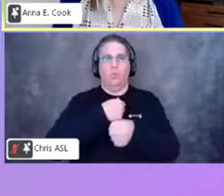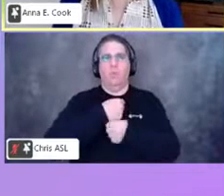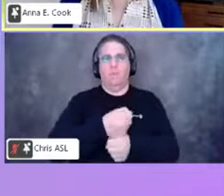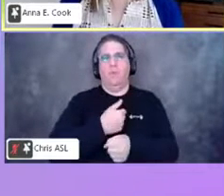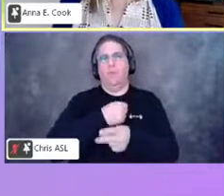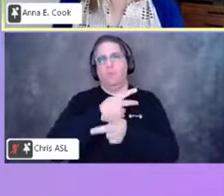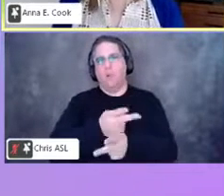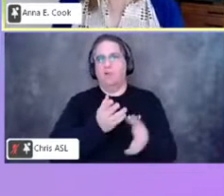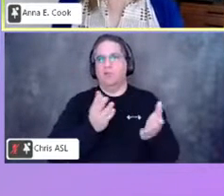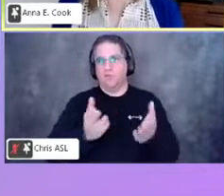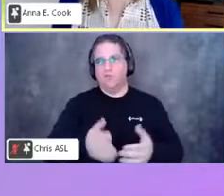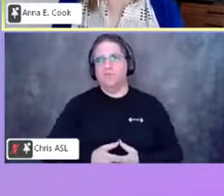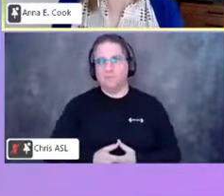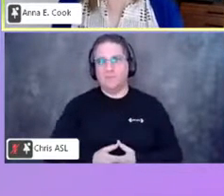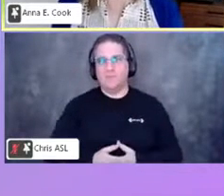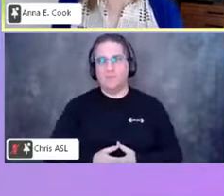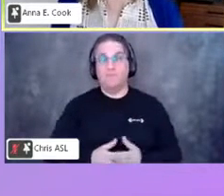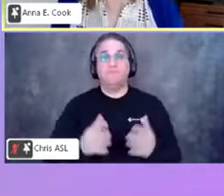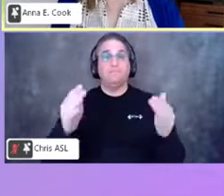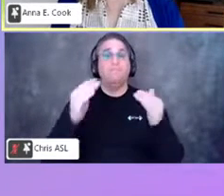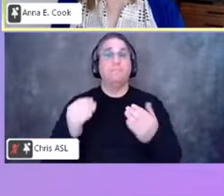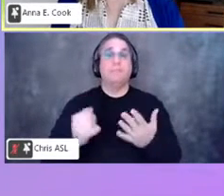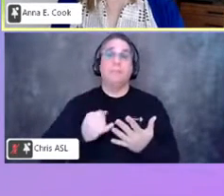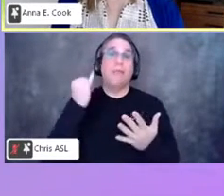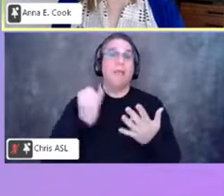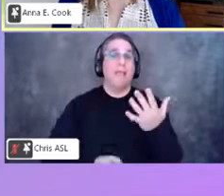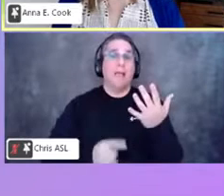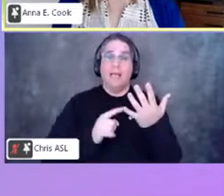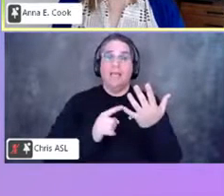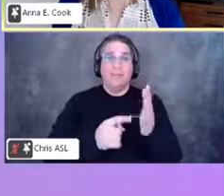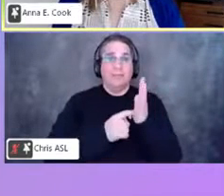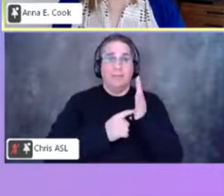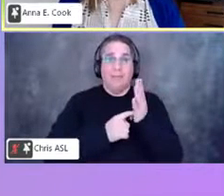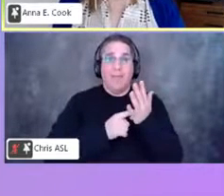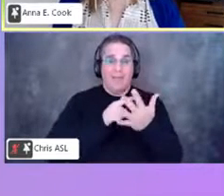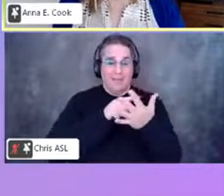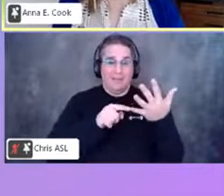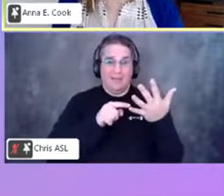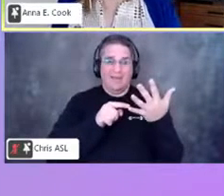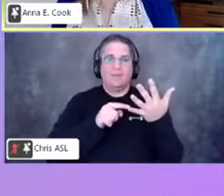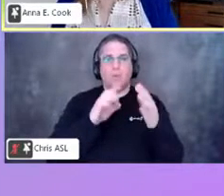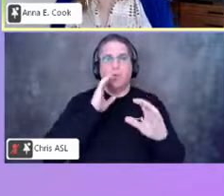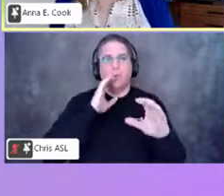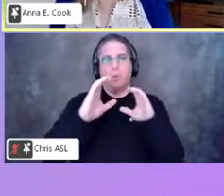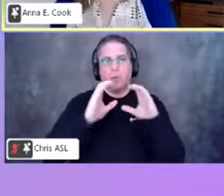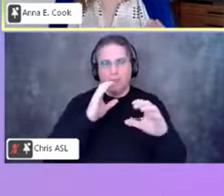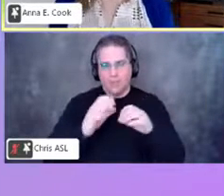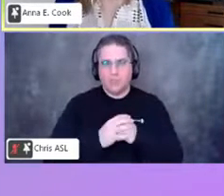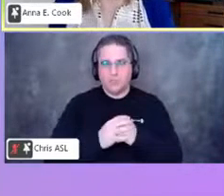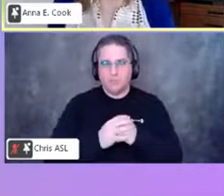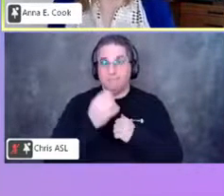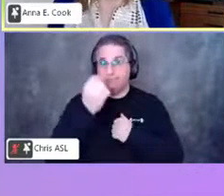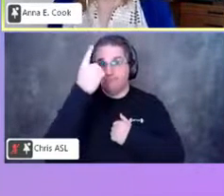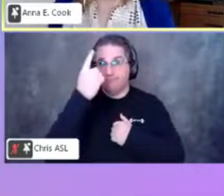our last cognitive demand covered in the guide is communication Now language is only one way humans